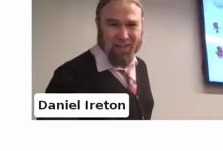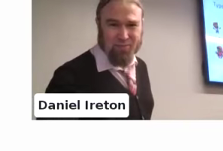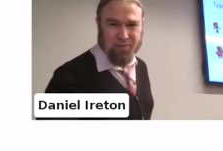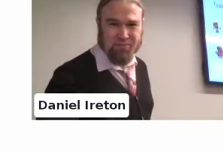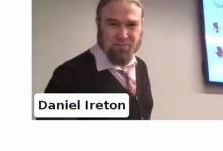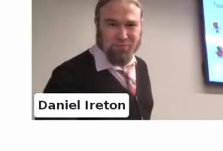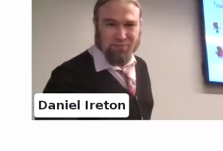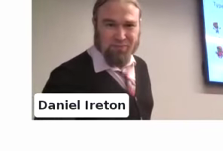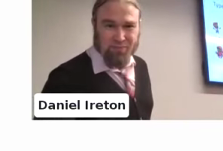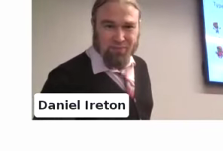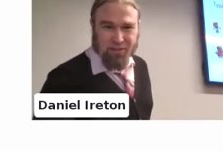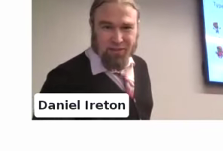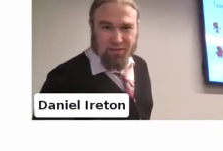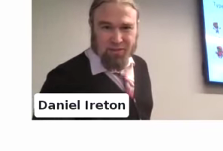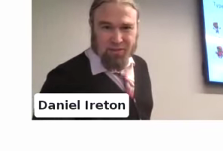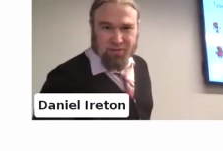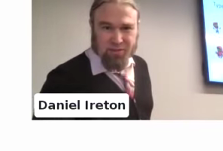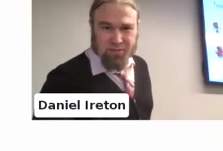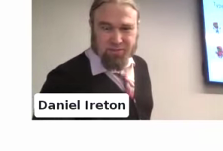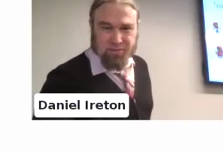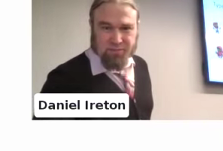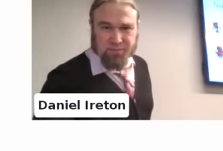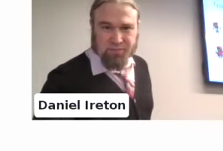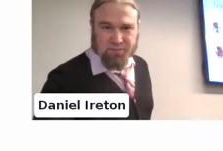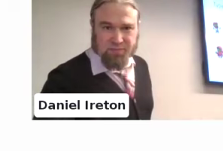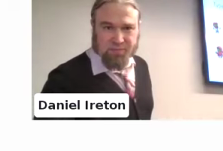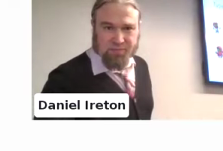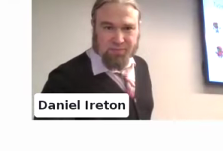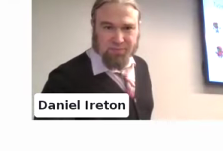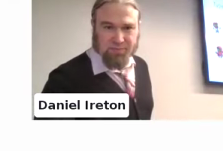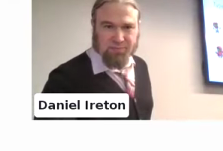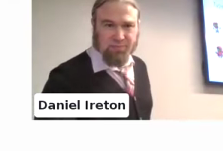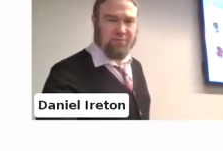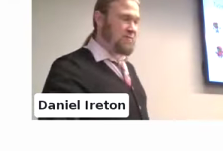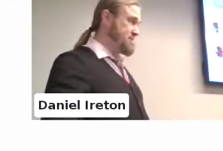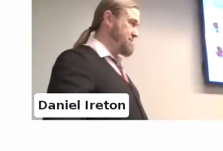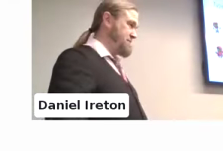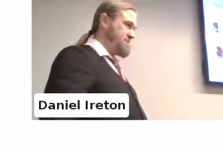You will see that with sometimes we'll hear them called trolls.